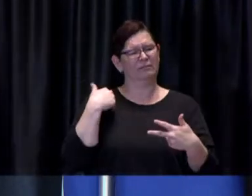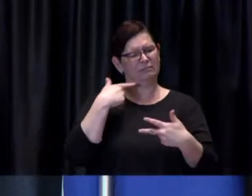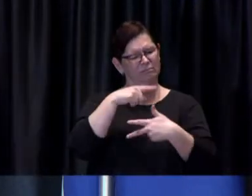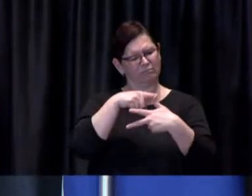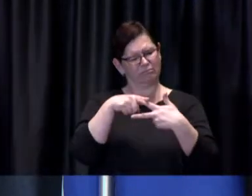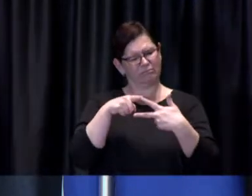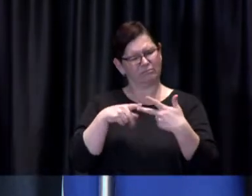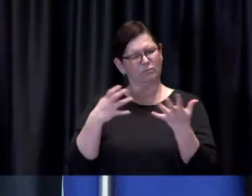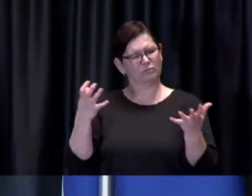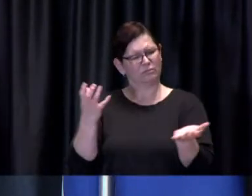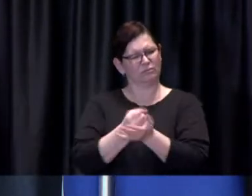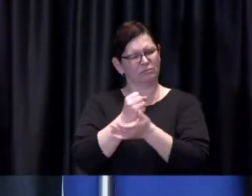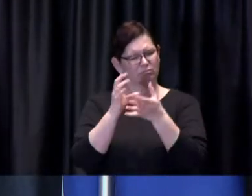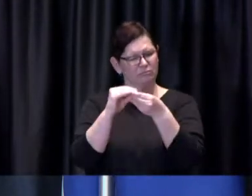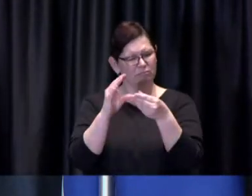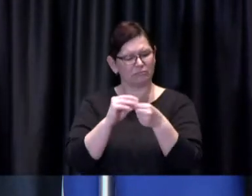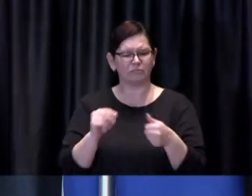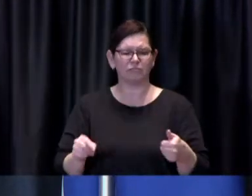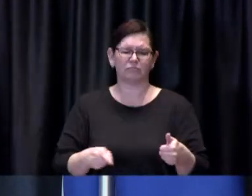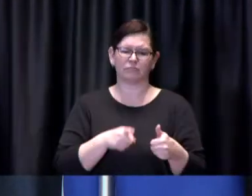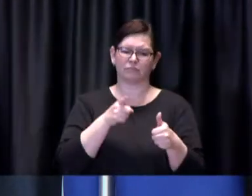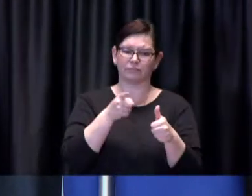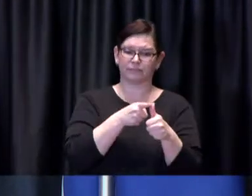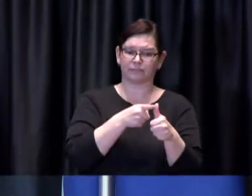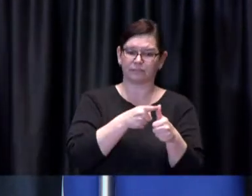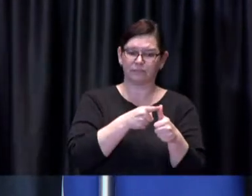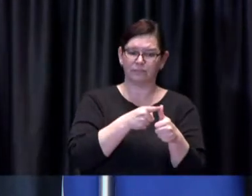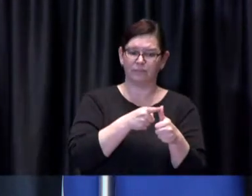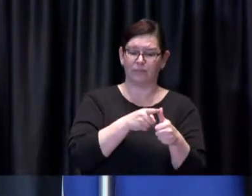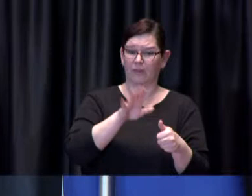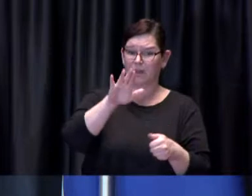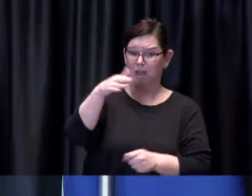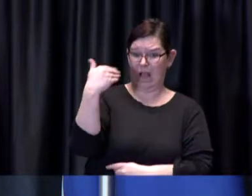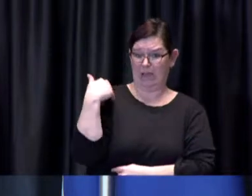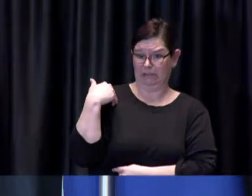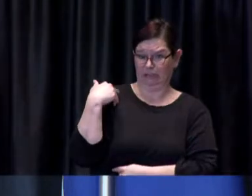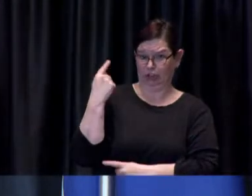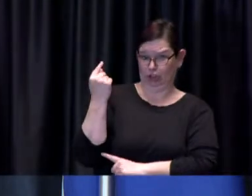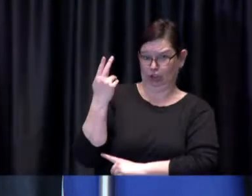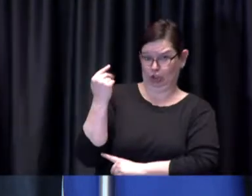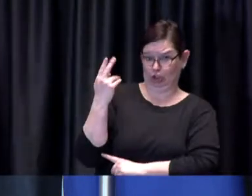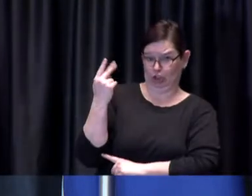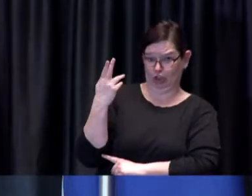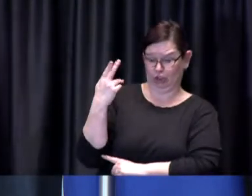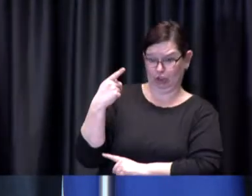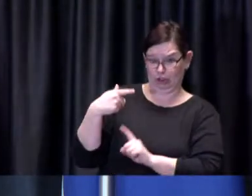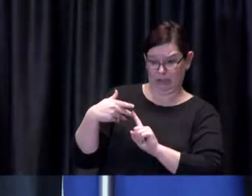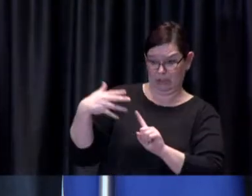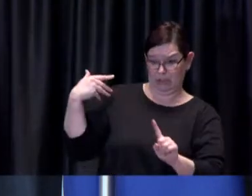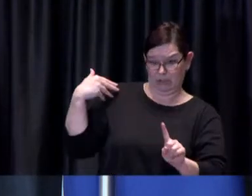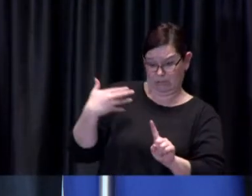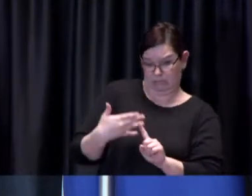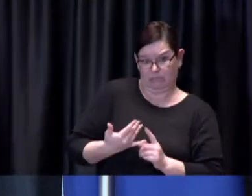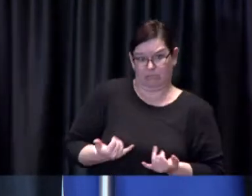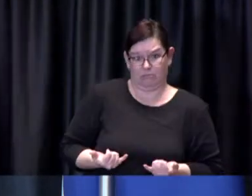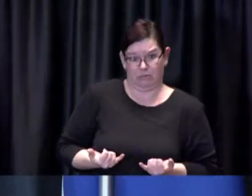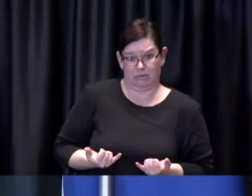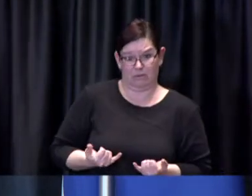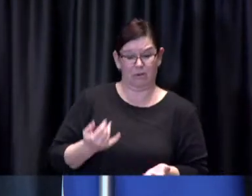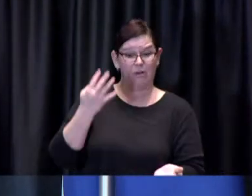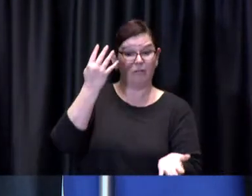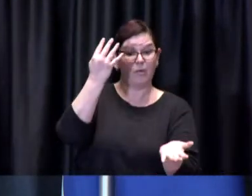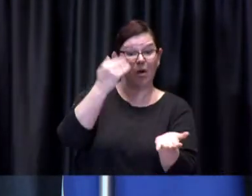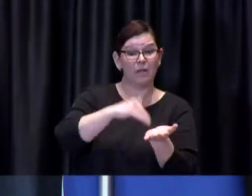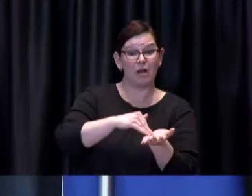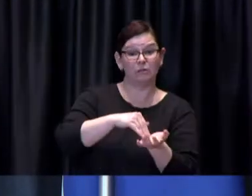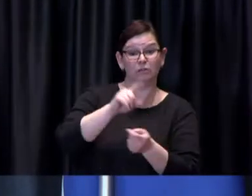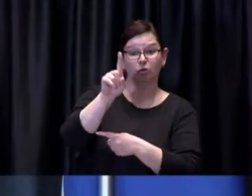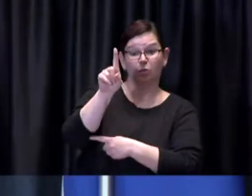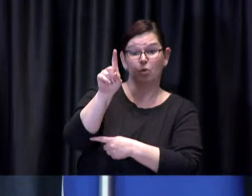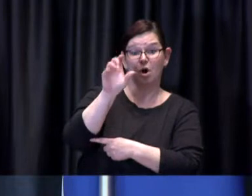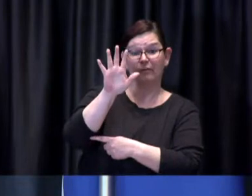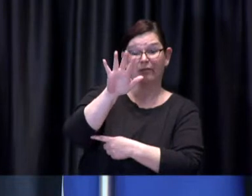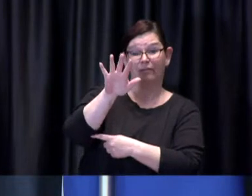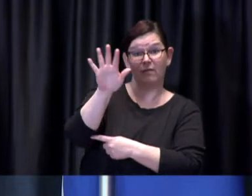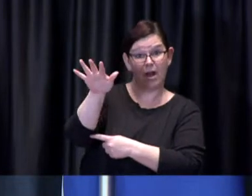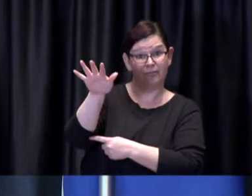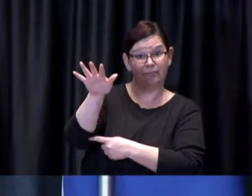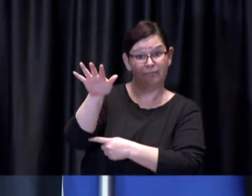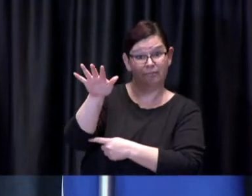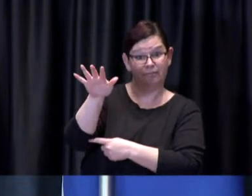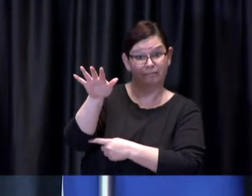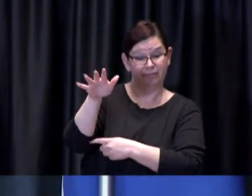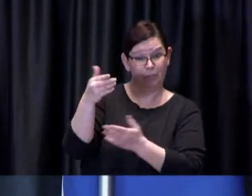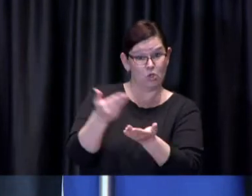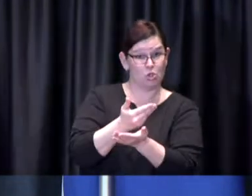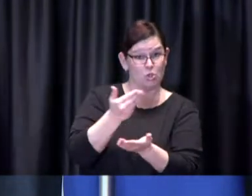First, between last Thursday and today, we have seen 4,155 new cases of COVID-19.